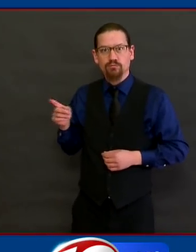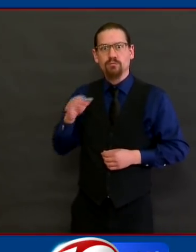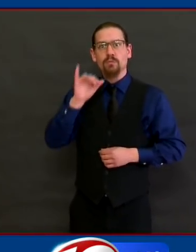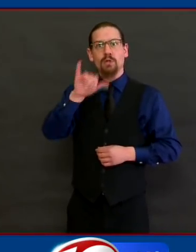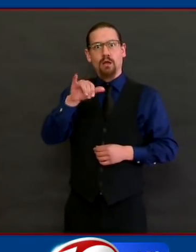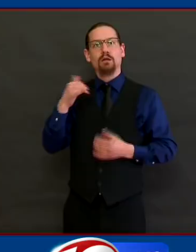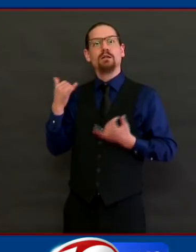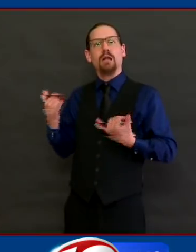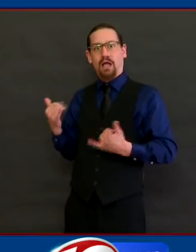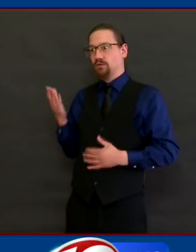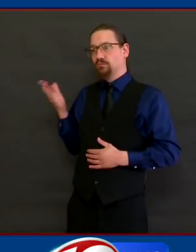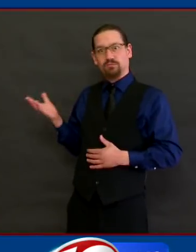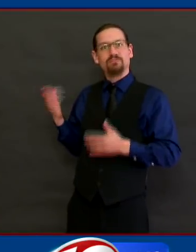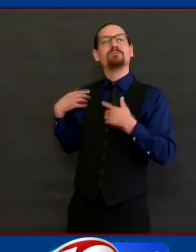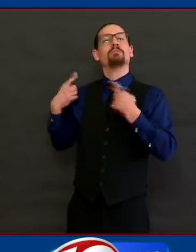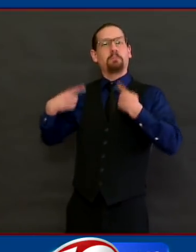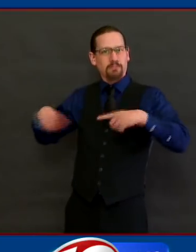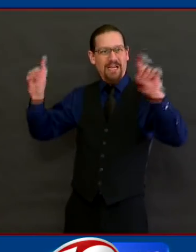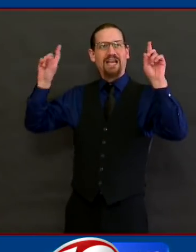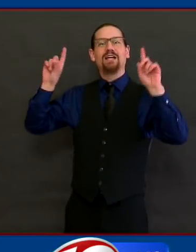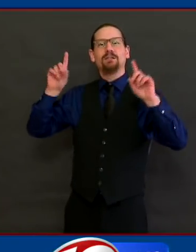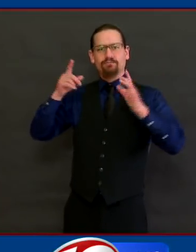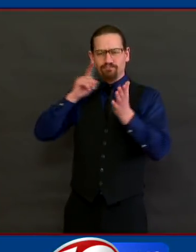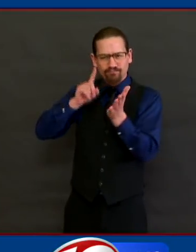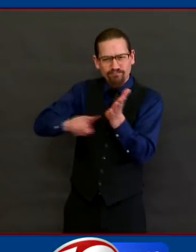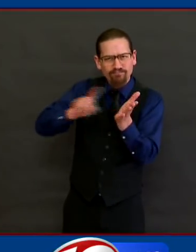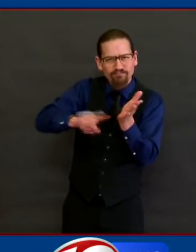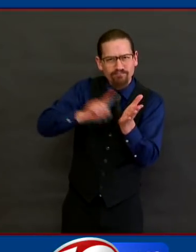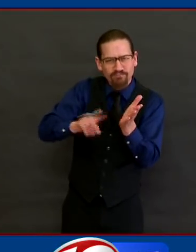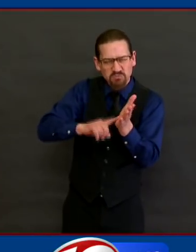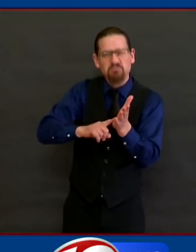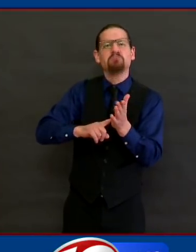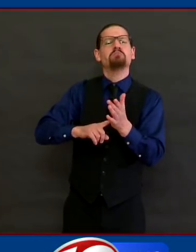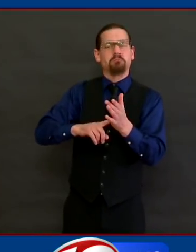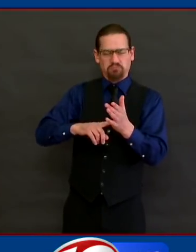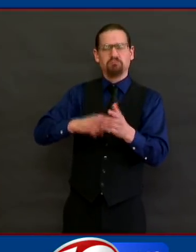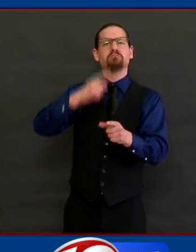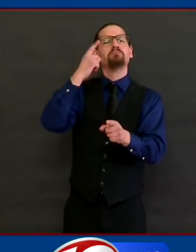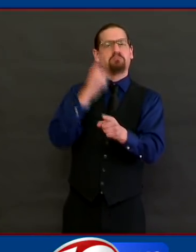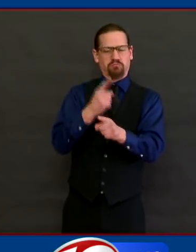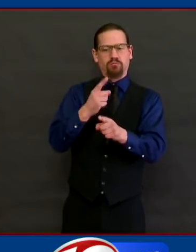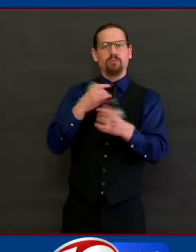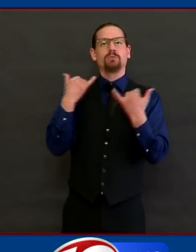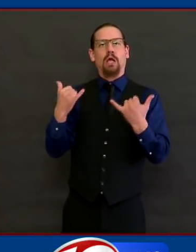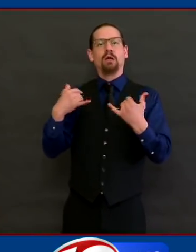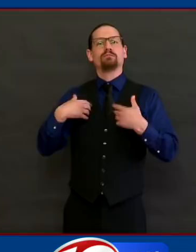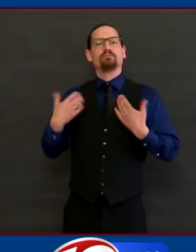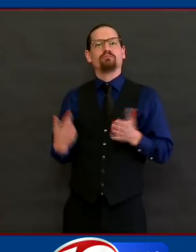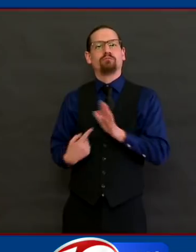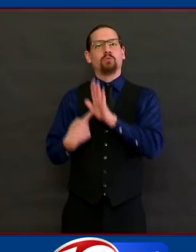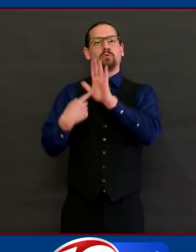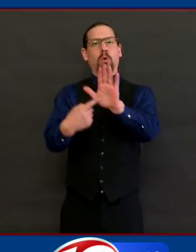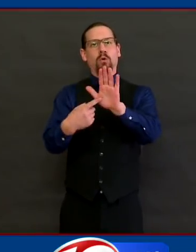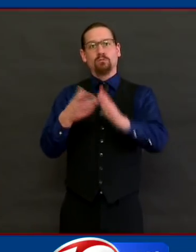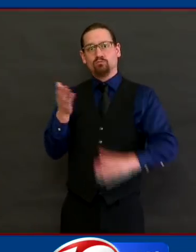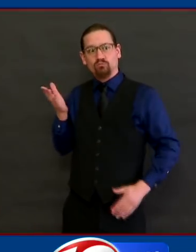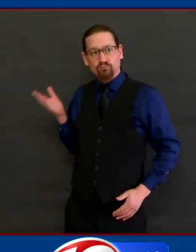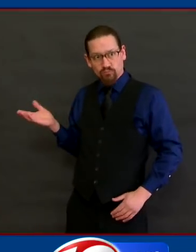IT IS NOW IN A PLACE WHERE I FEEL COMFORTABLE TO PUT SOMETHING OUT TO THE PUBLIC, TO GIVE YOU A SENSE OF WHERE WE ARE